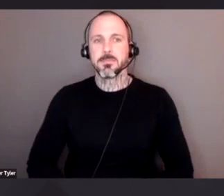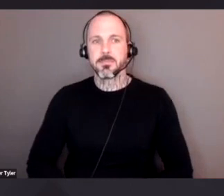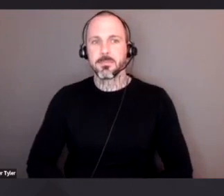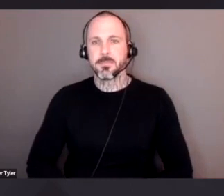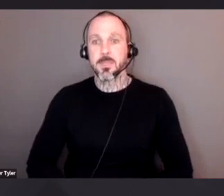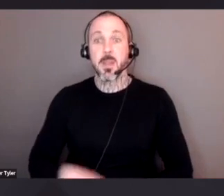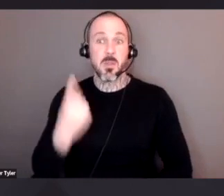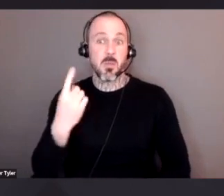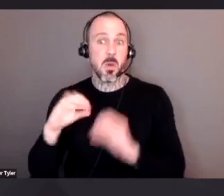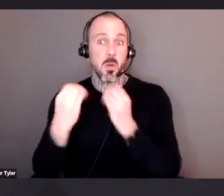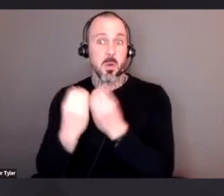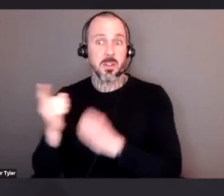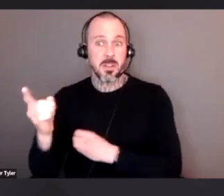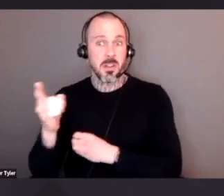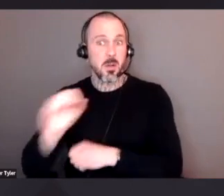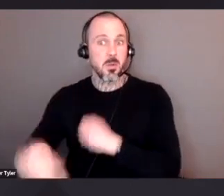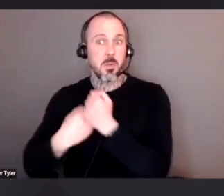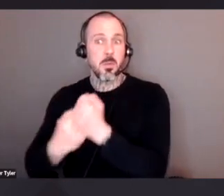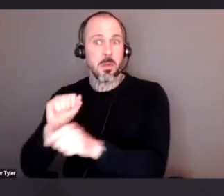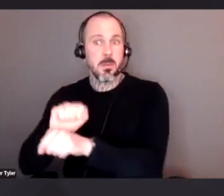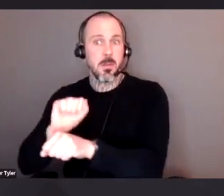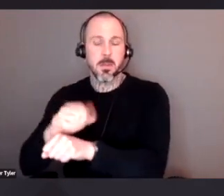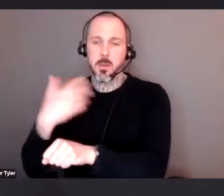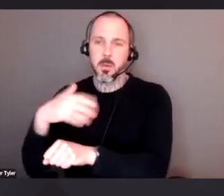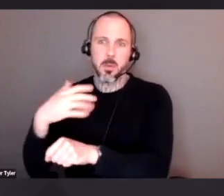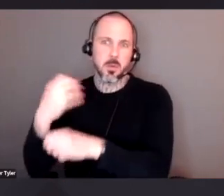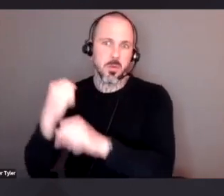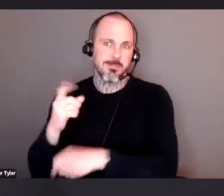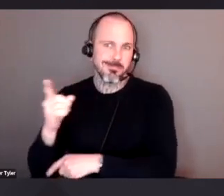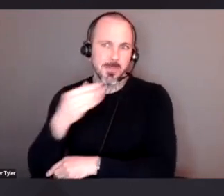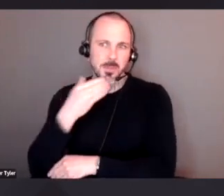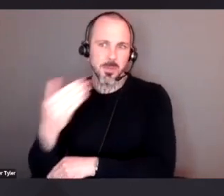and we built a very strong relationship on trust.